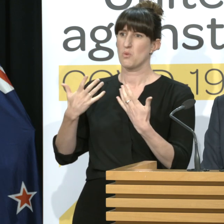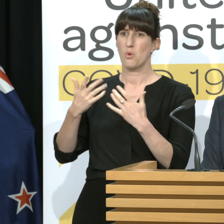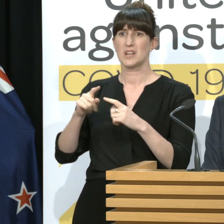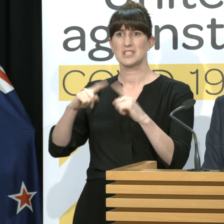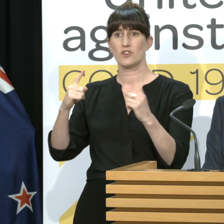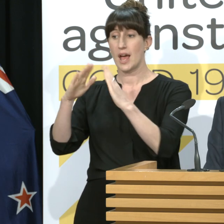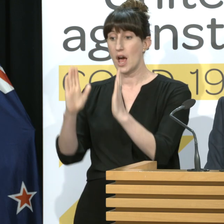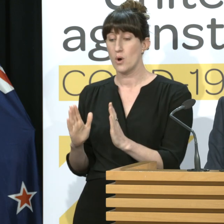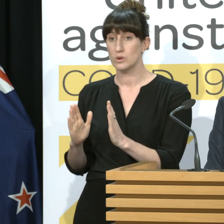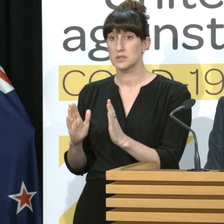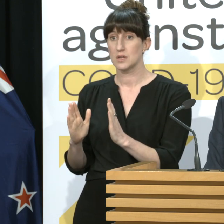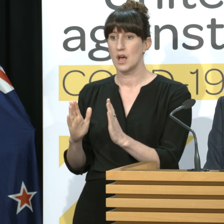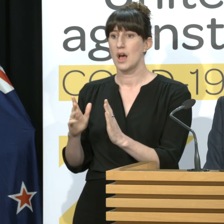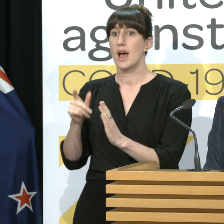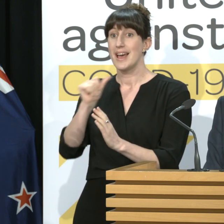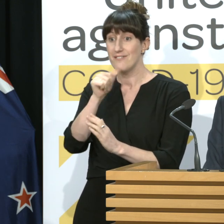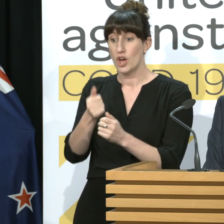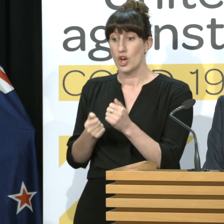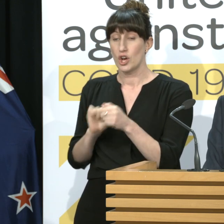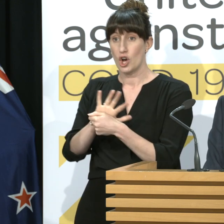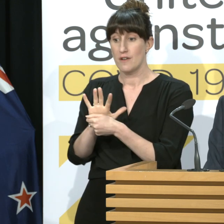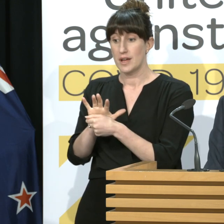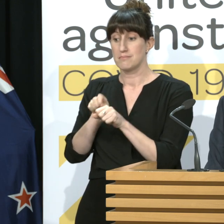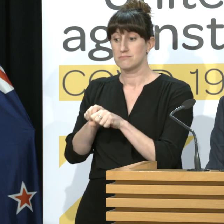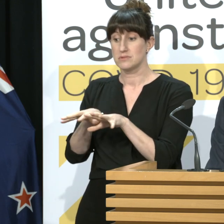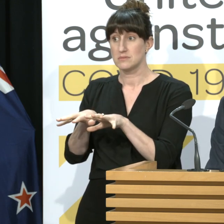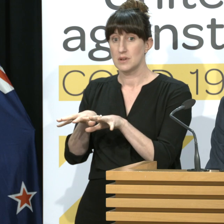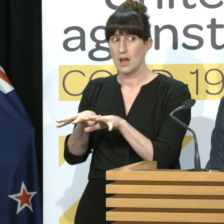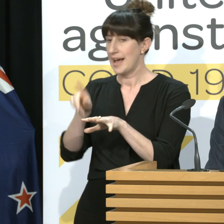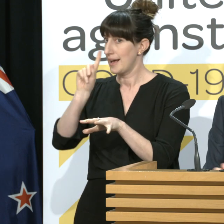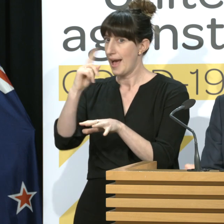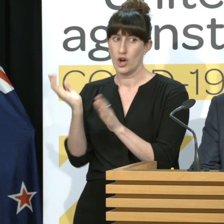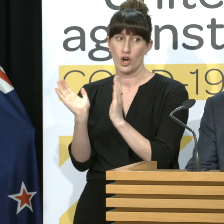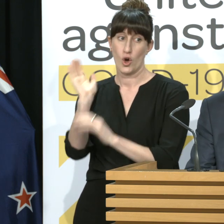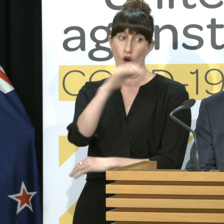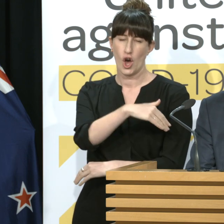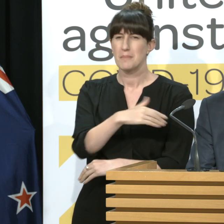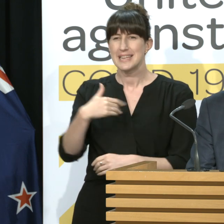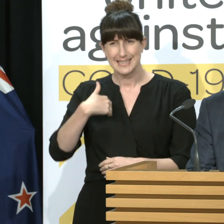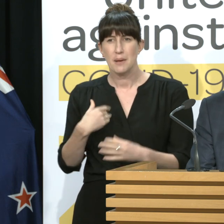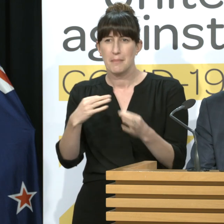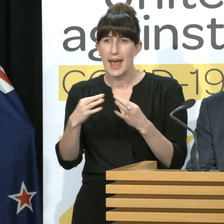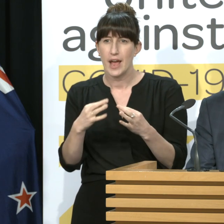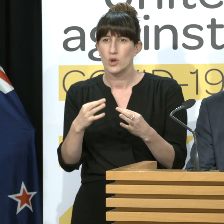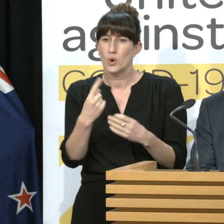and your pets in the event that you, for any reason, you'll return home may be delayed? It'll be the continued commitment